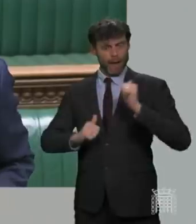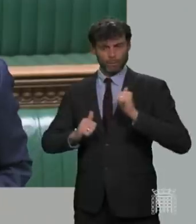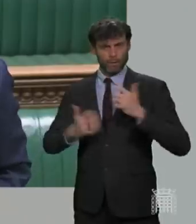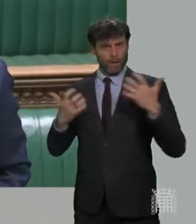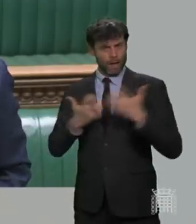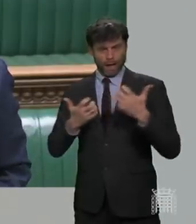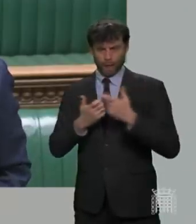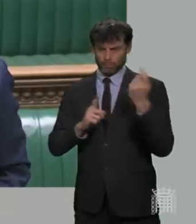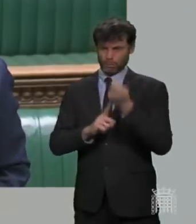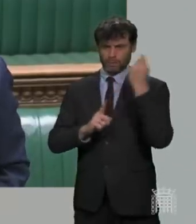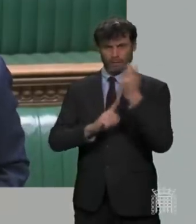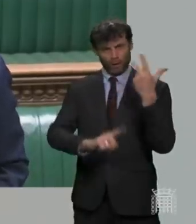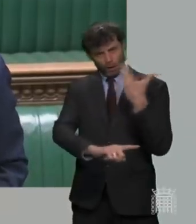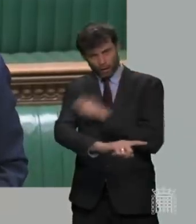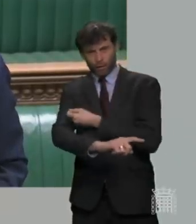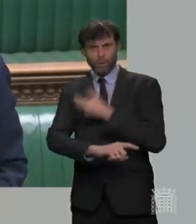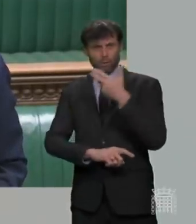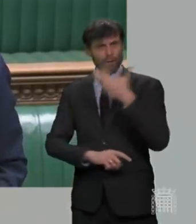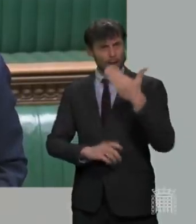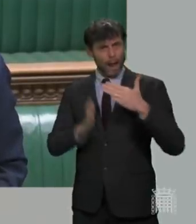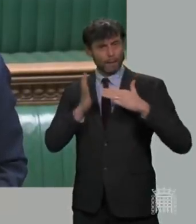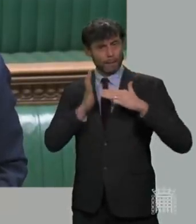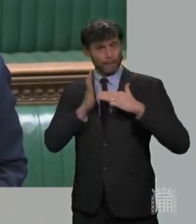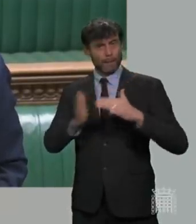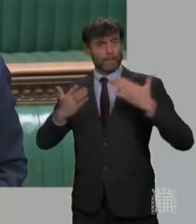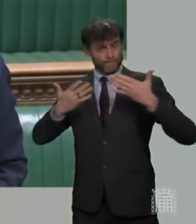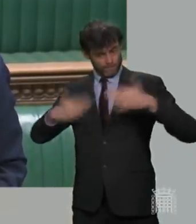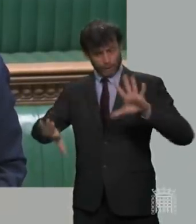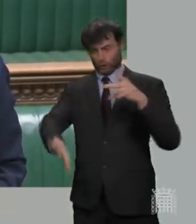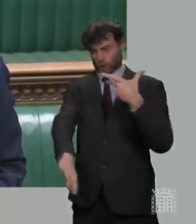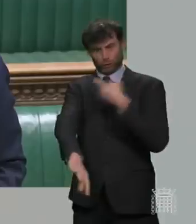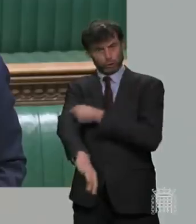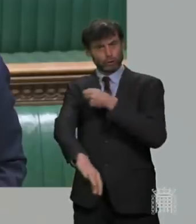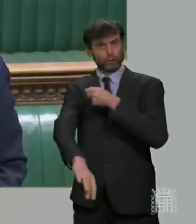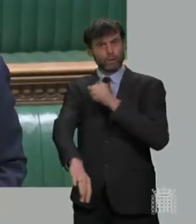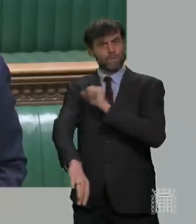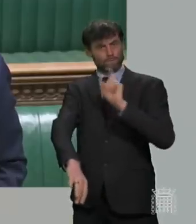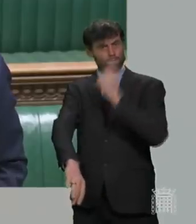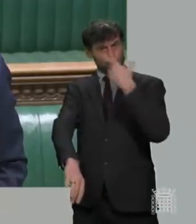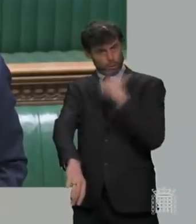people now having received their first dose across the UK. We can also be proud of the support the UK